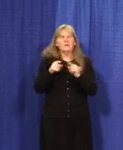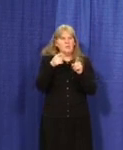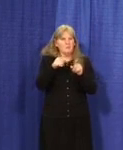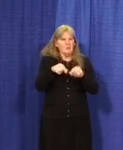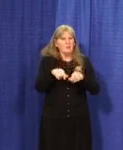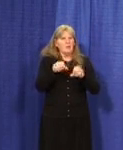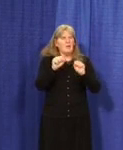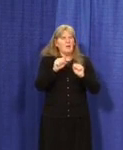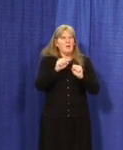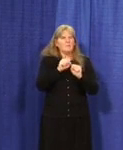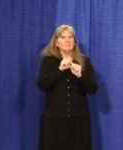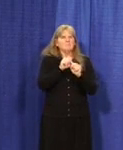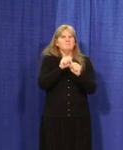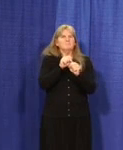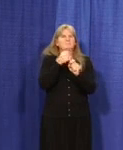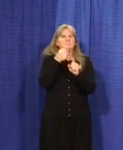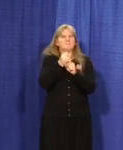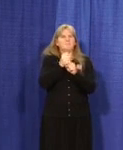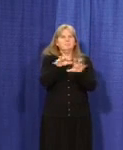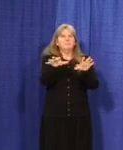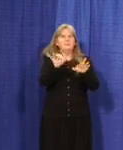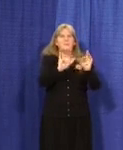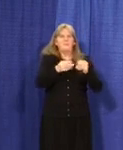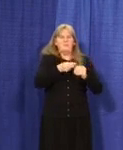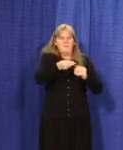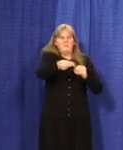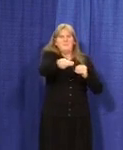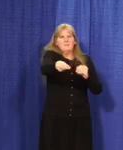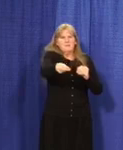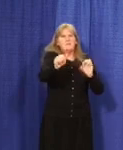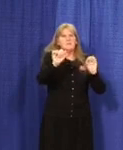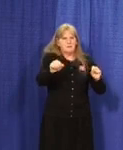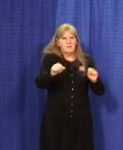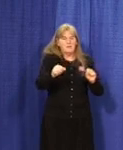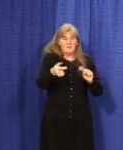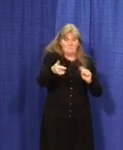outbreak. You could be responsible for people getting sick, going to